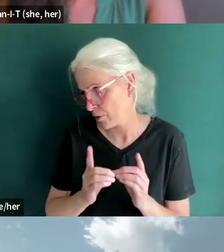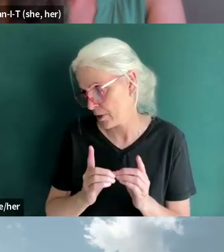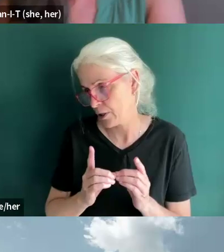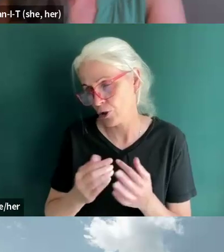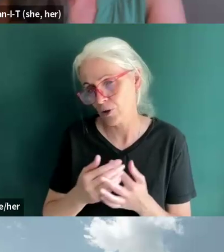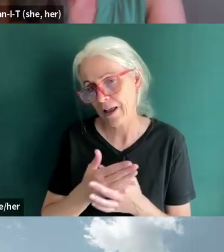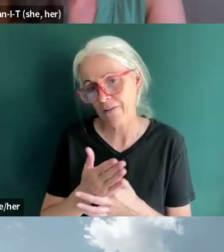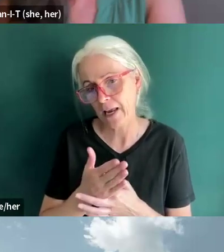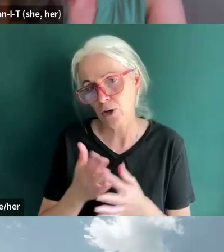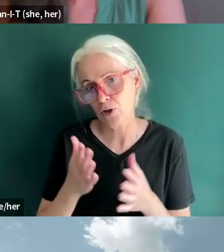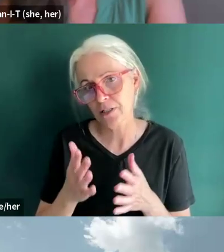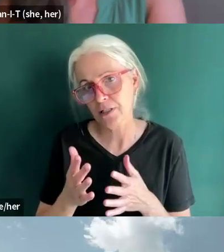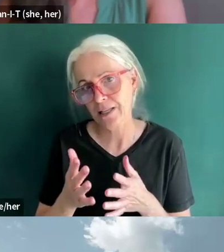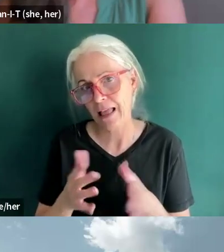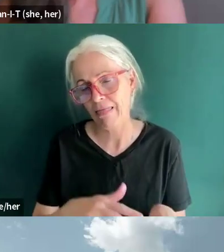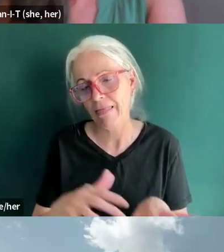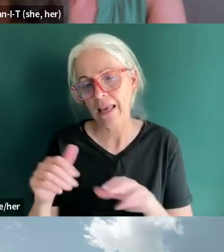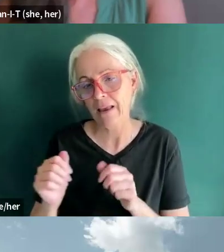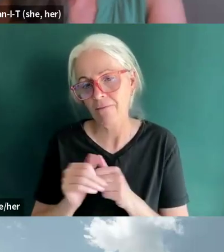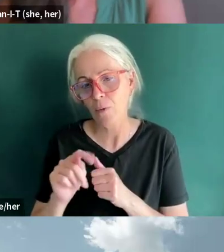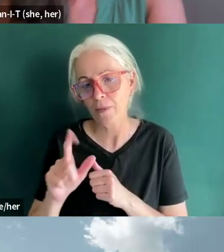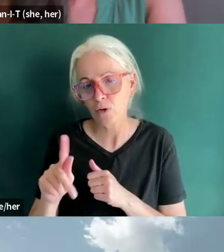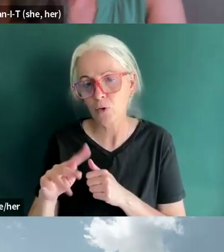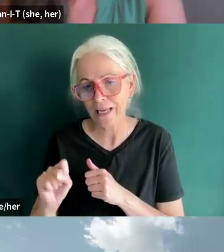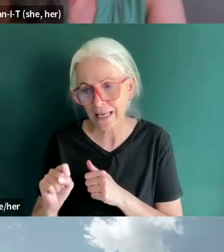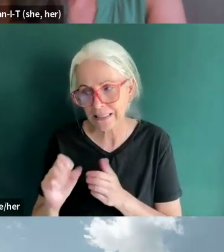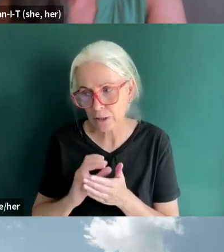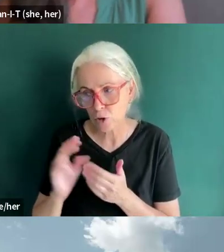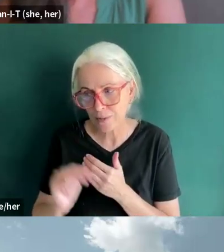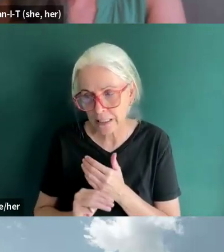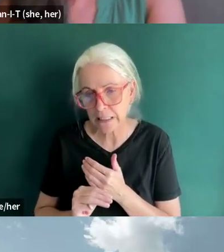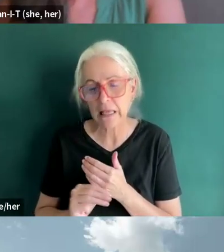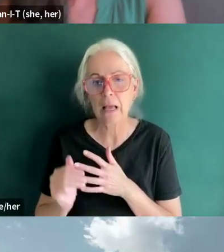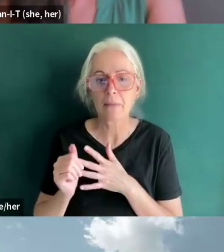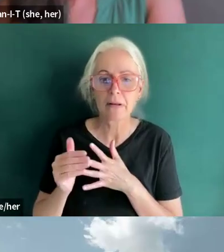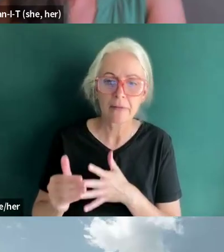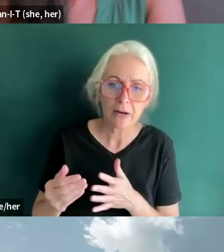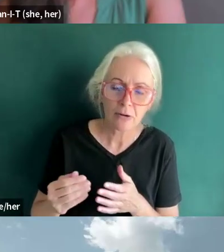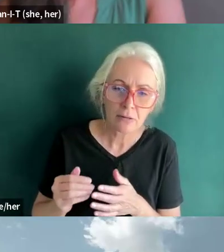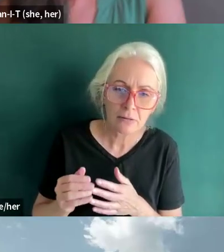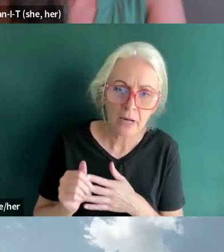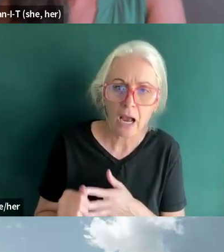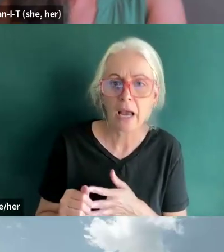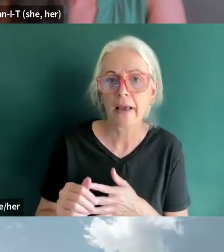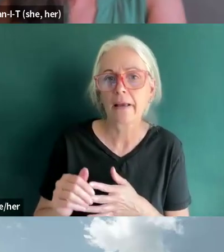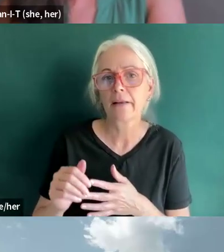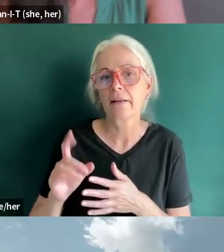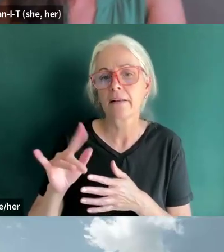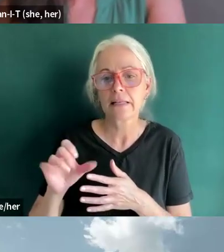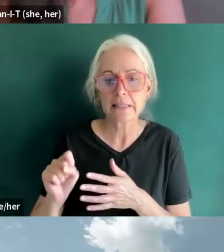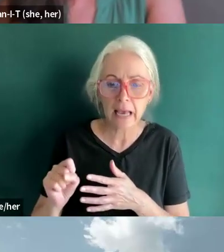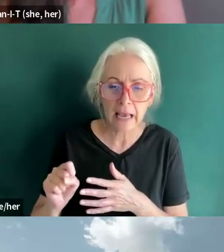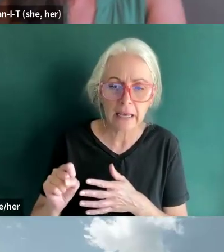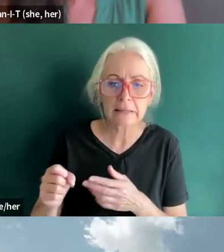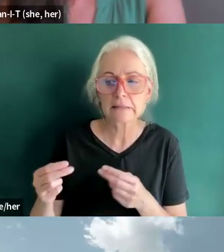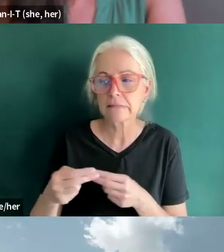leave with toolkits. So, there are curriculum, facilitator guides, decks, outreach materials,